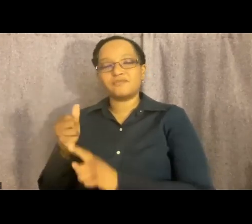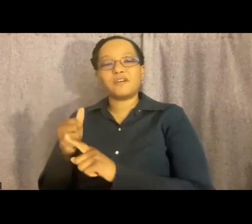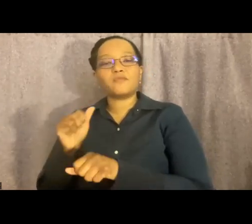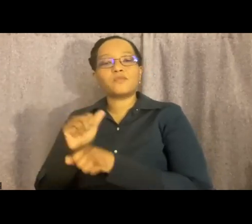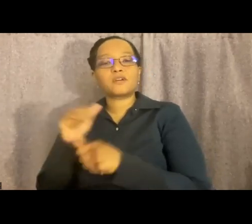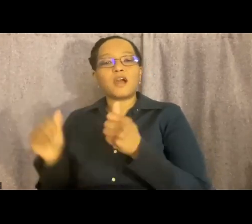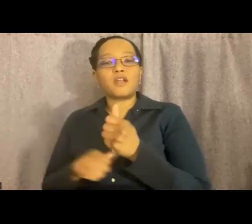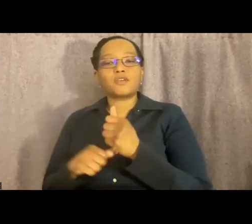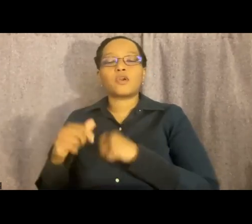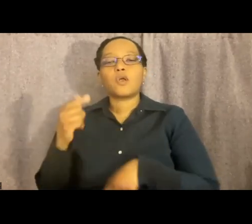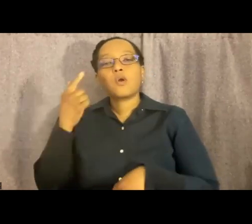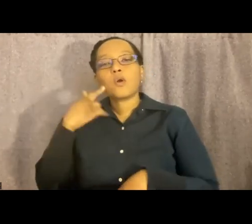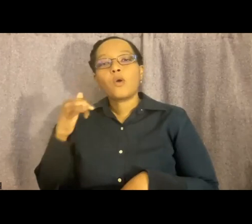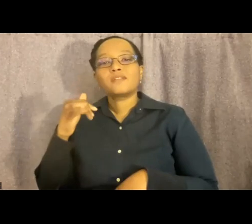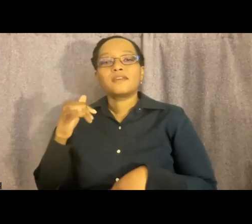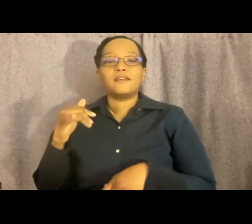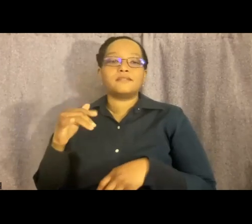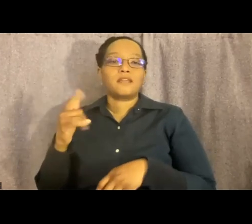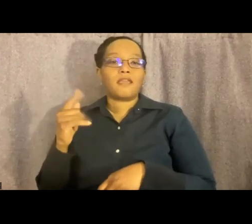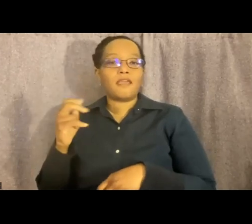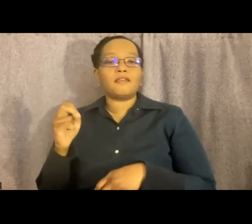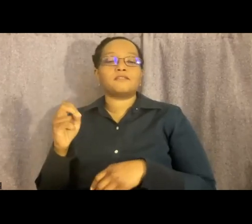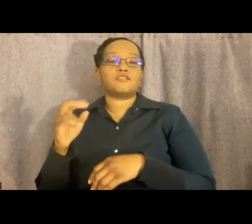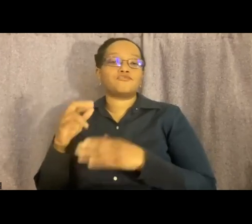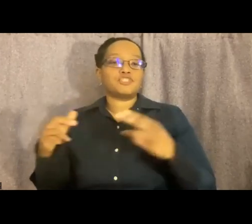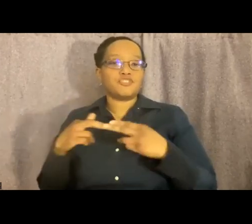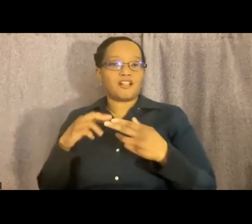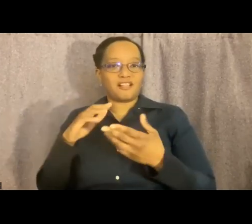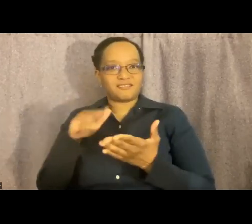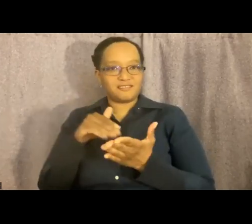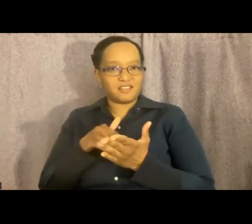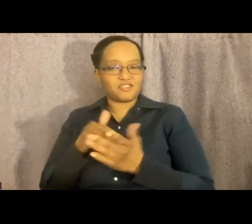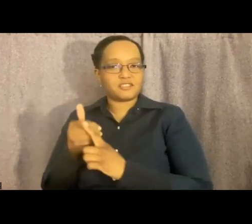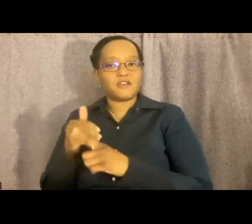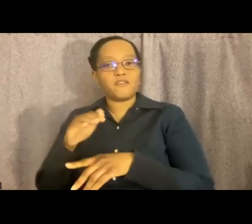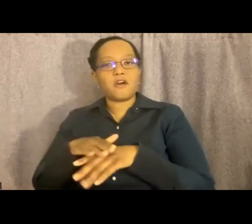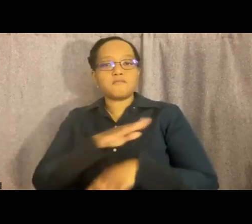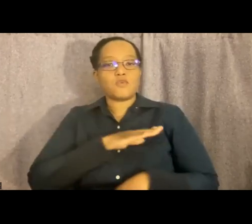community leader and San Francisco . Let me pull up Elizabeth, here you go .